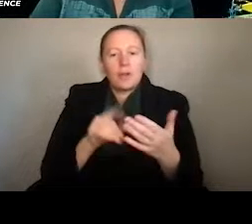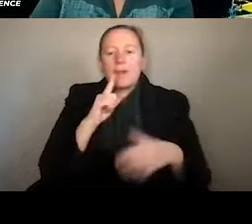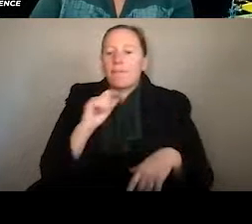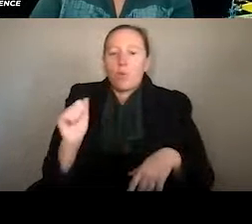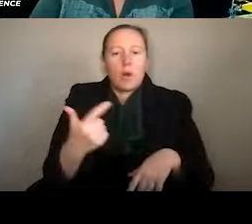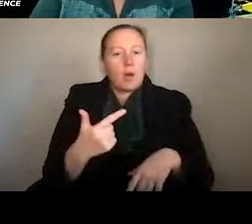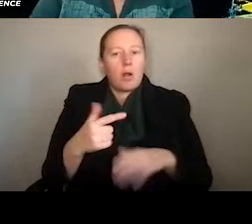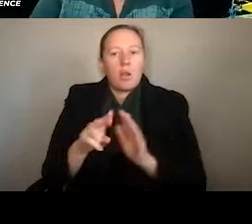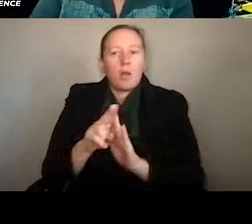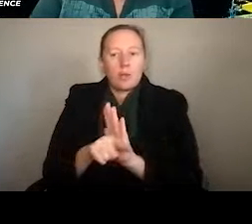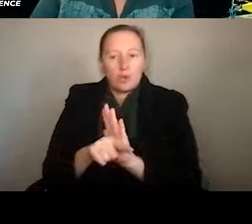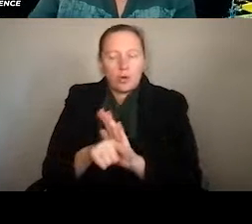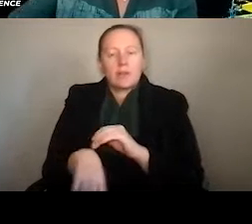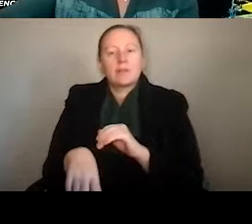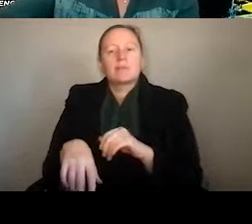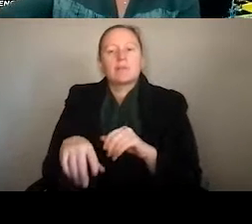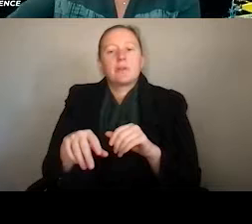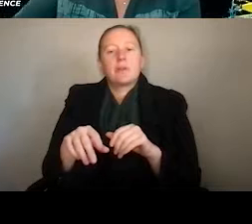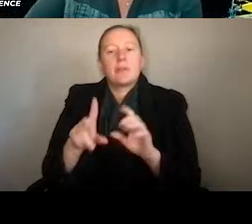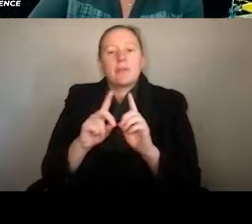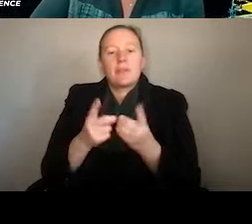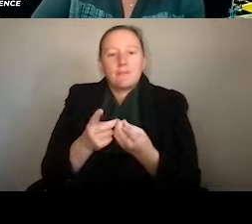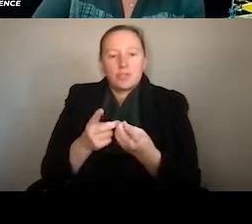The Division of Undergraduate Education, DUE.